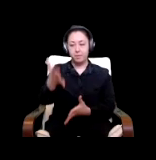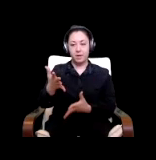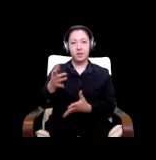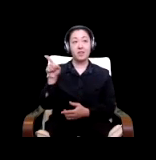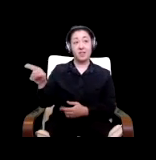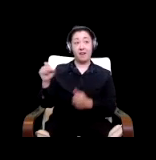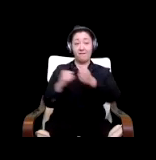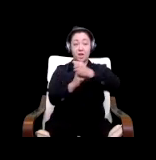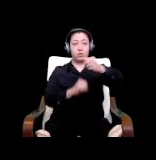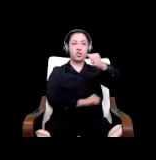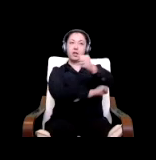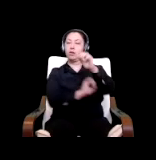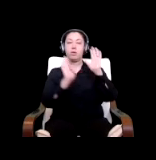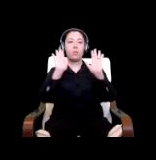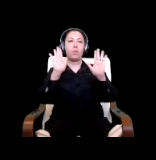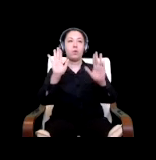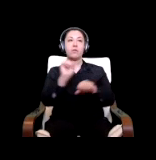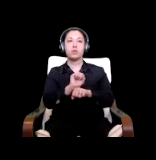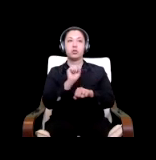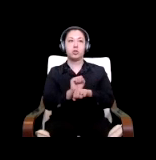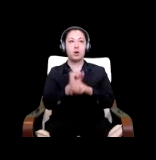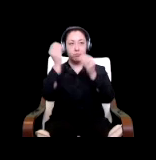getting information out there and there's a lot of professionals that have devoted a